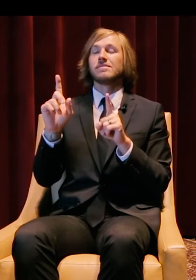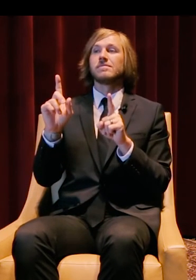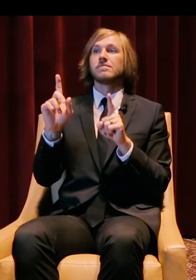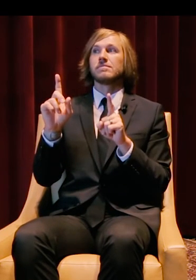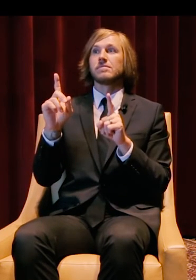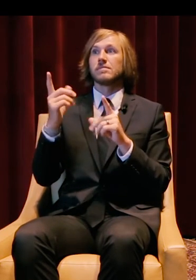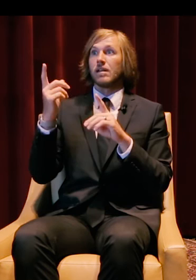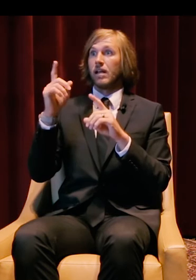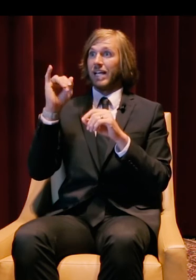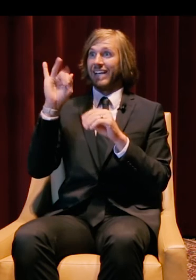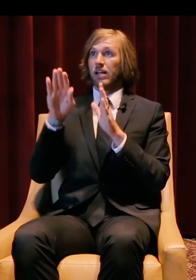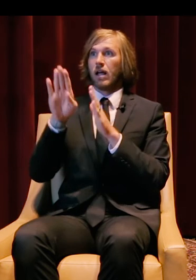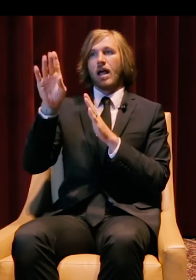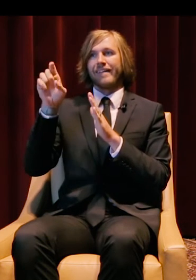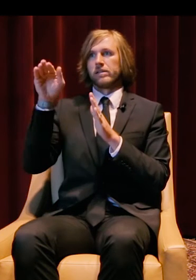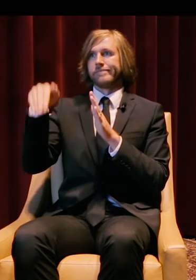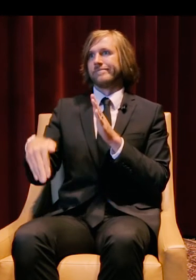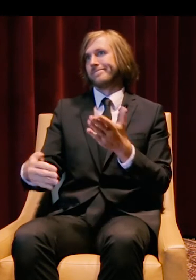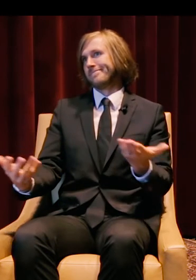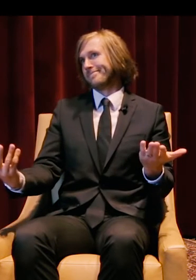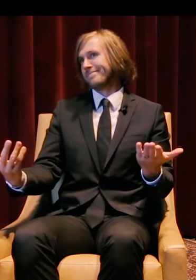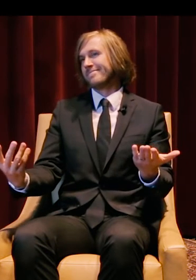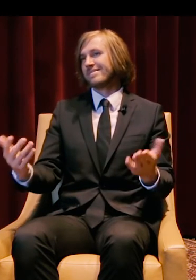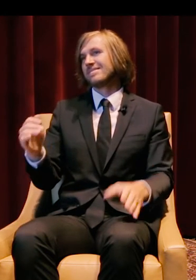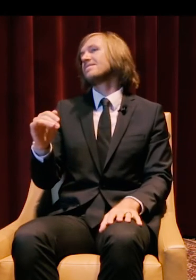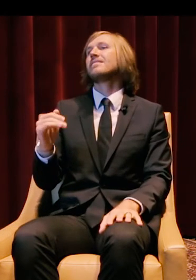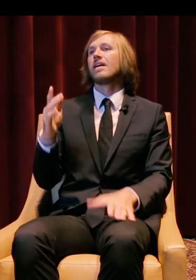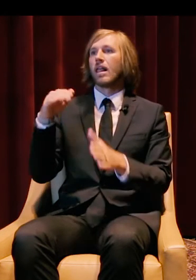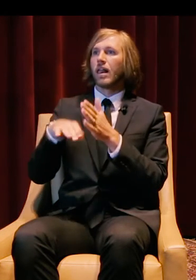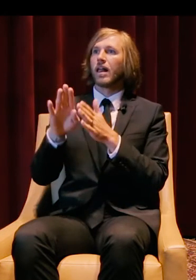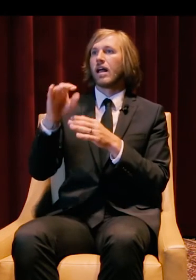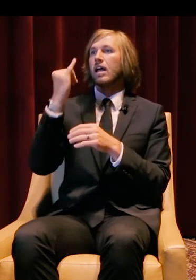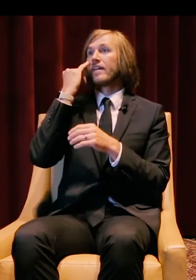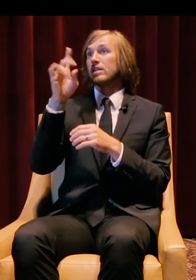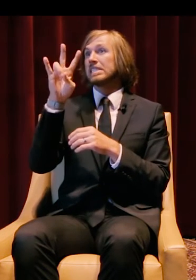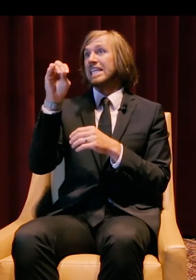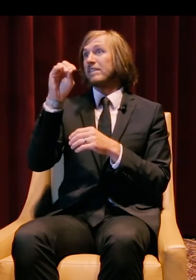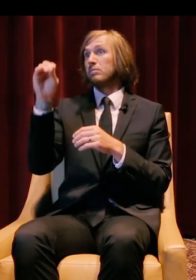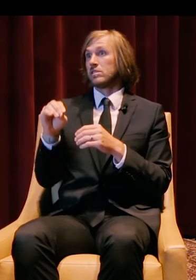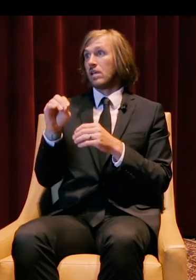what goes up, comes down, and if you can not be more than 70% leveraged,